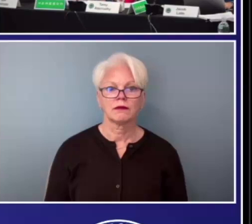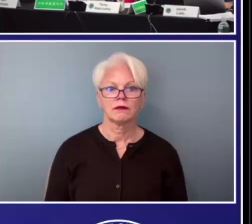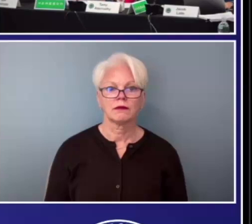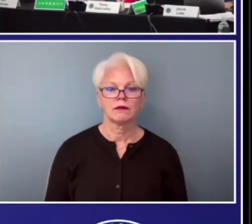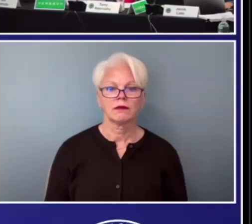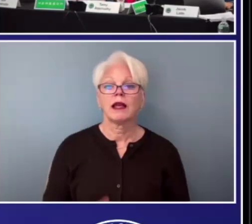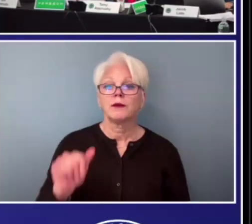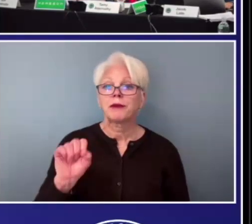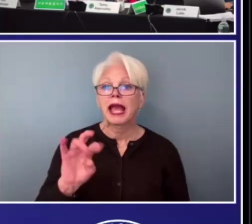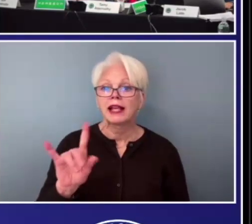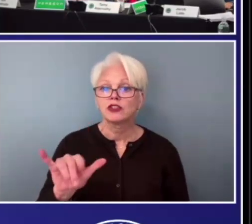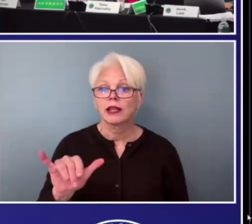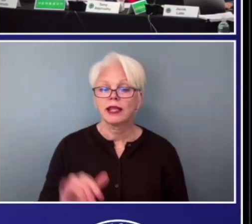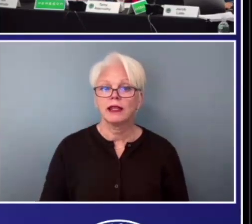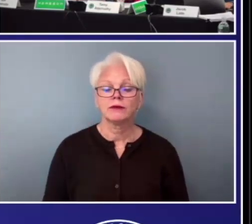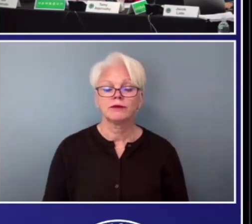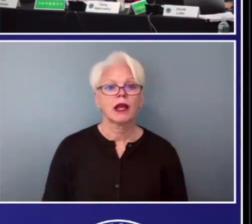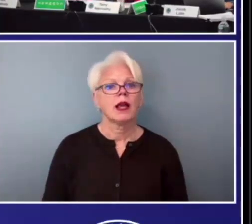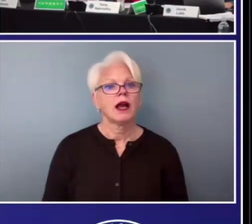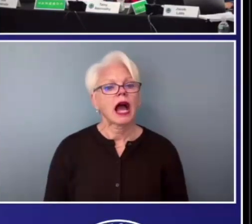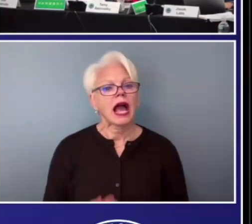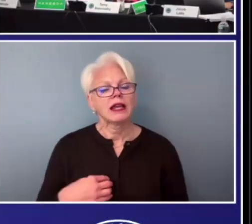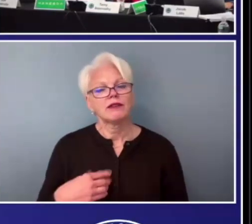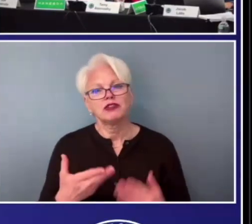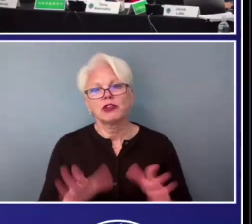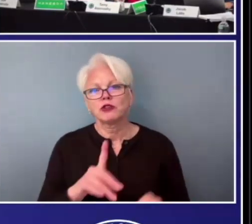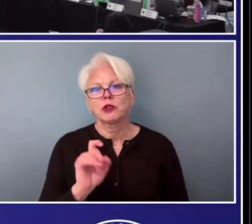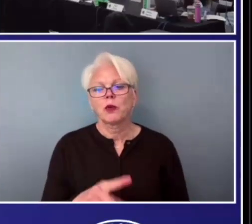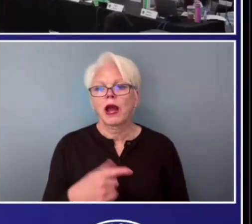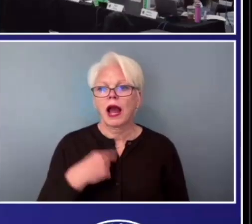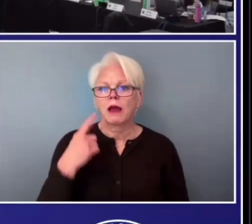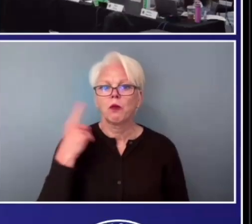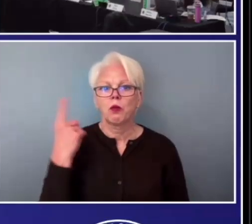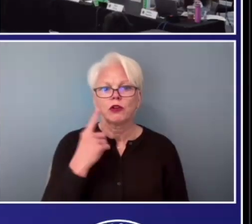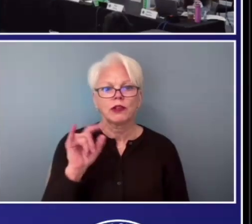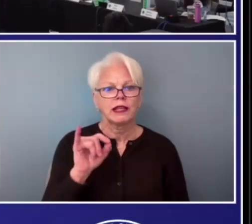Ashley? I just have more of a general question. I was just wondering if, if it's the goal to